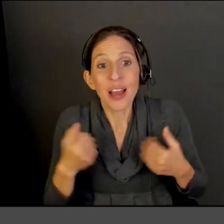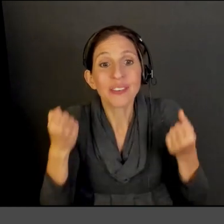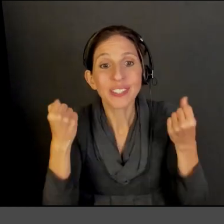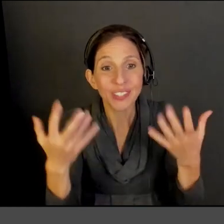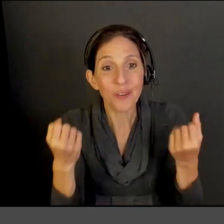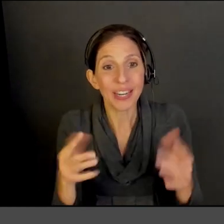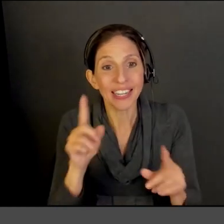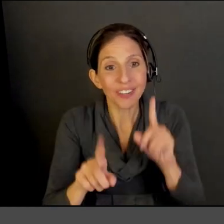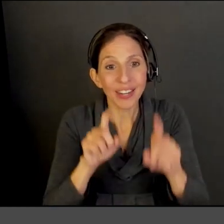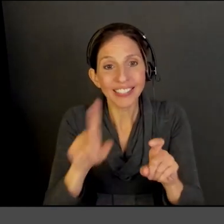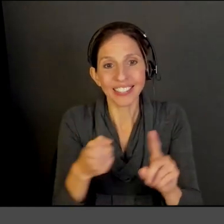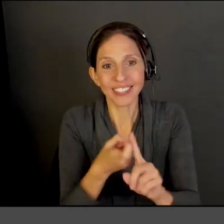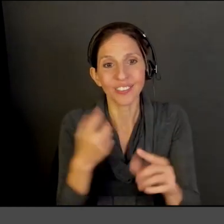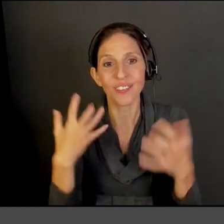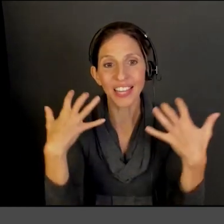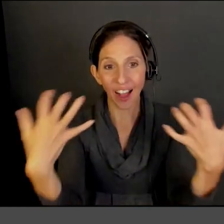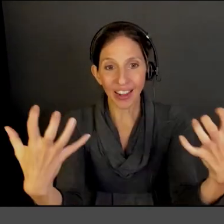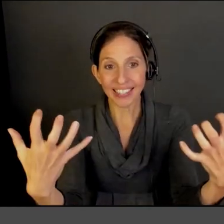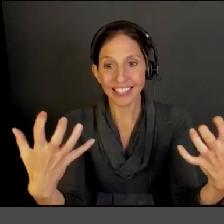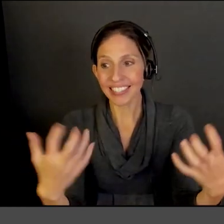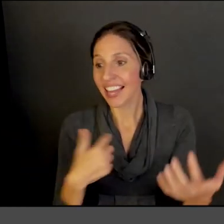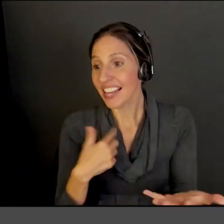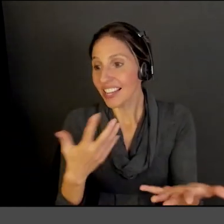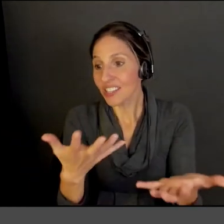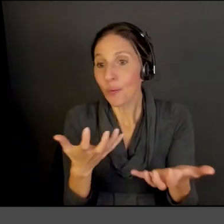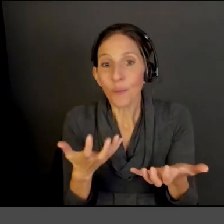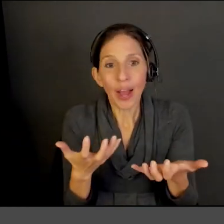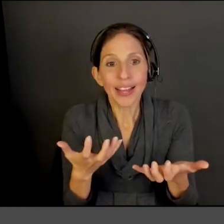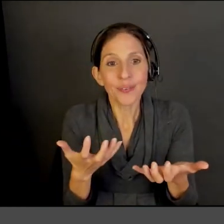AND SO I WANT TO GET US TO A COUPLE OF THOSE.